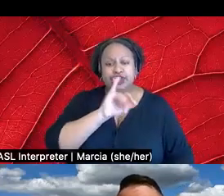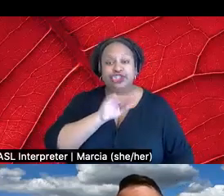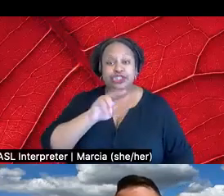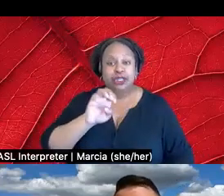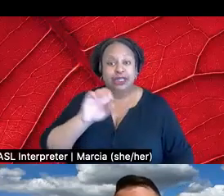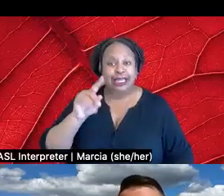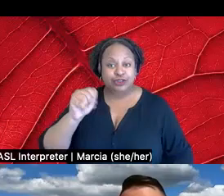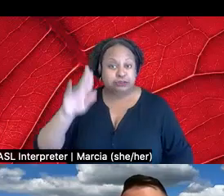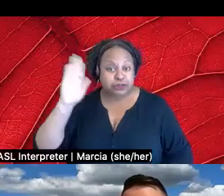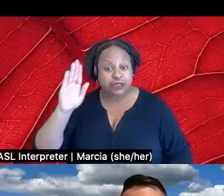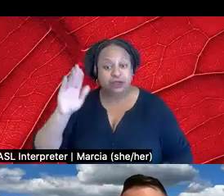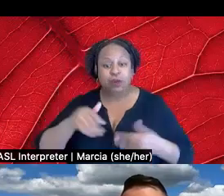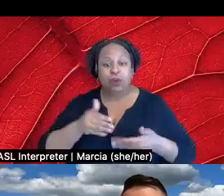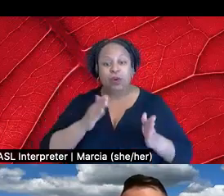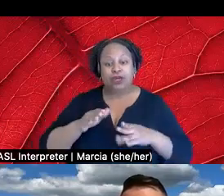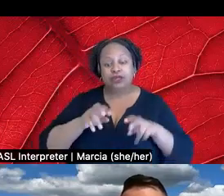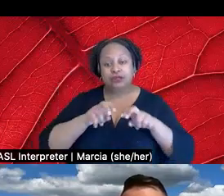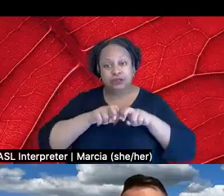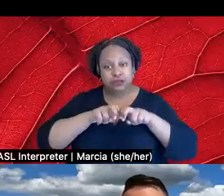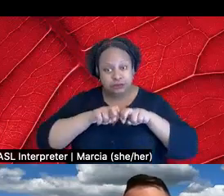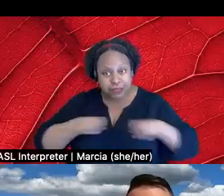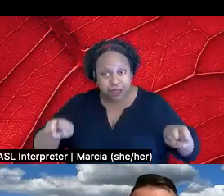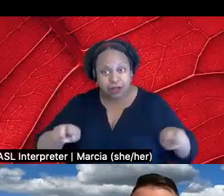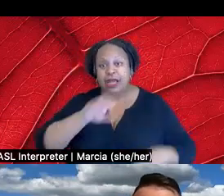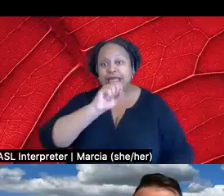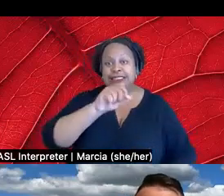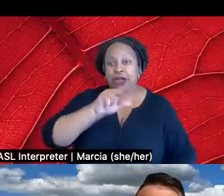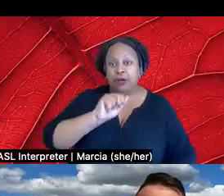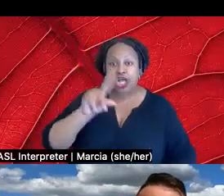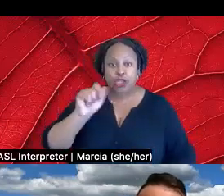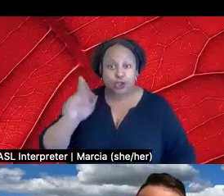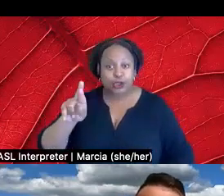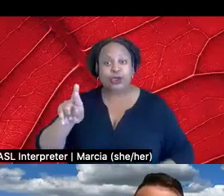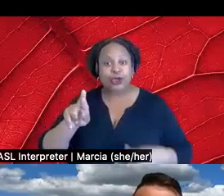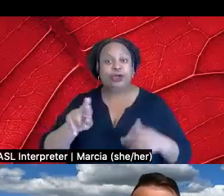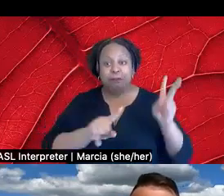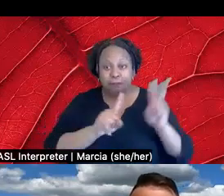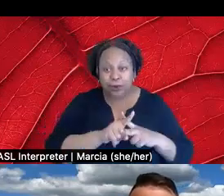Sarah Lerner who organized Sign Language Interpreting and Real Time Captioning Support.